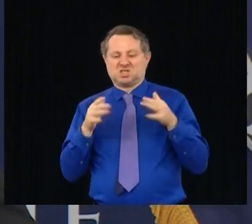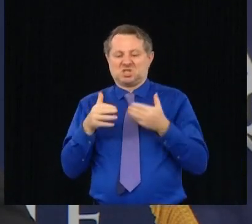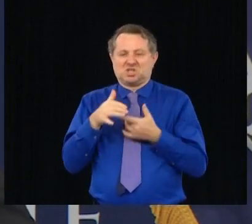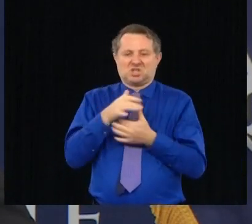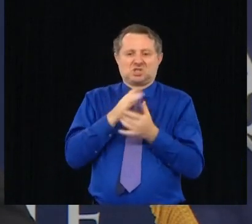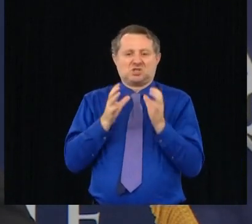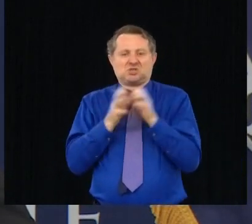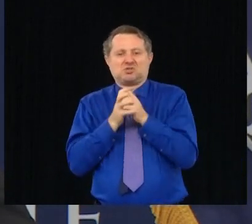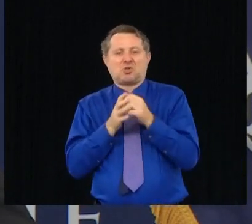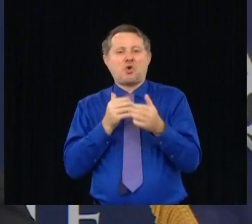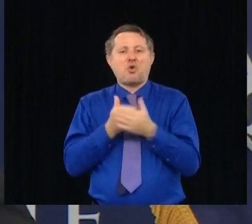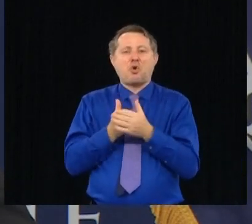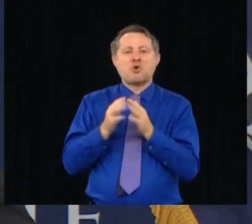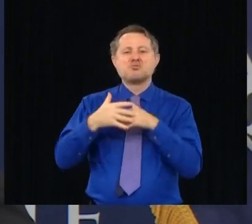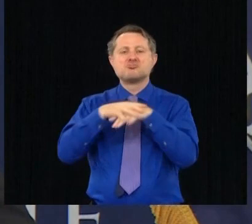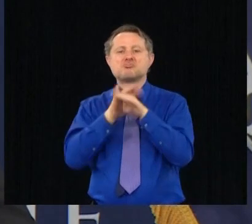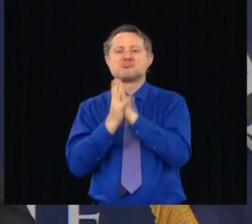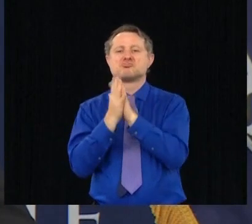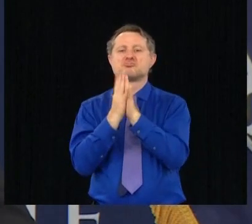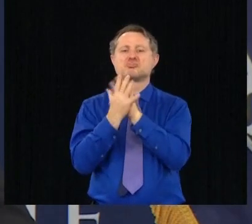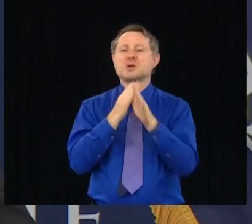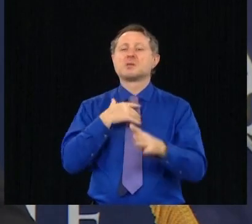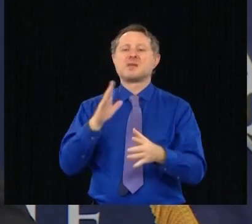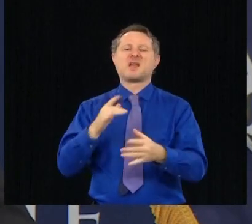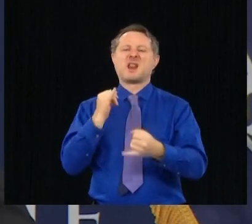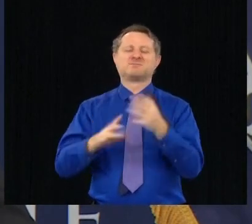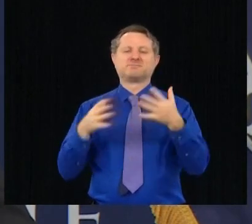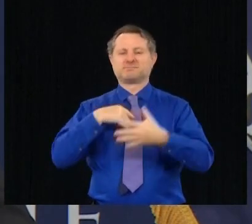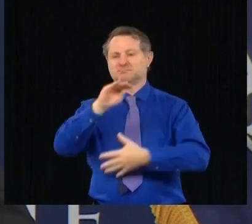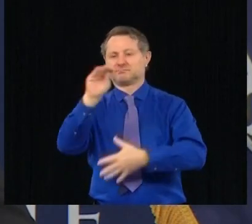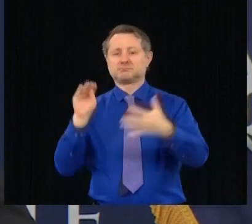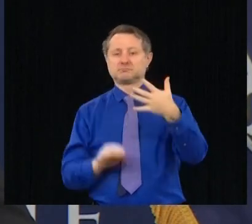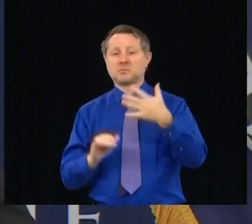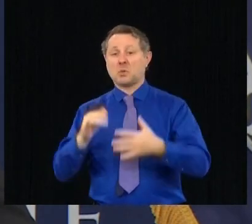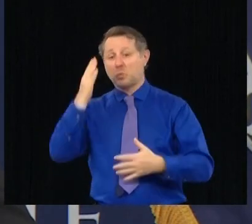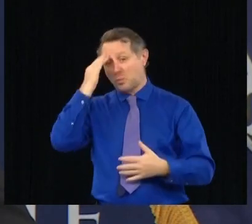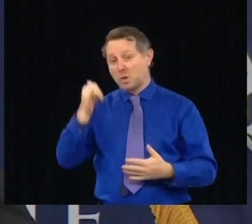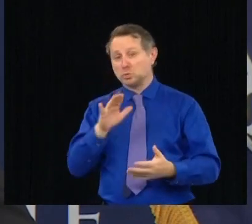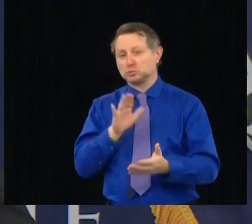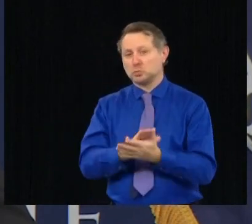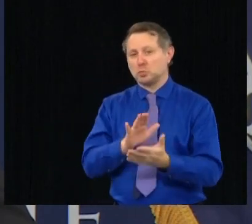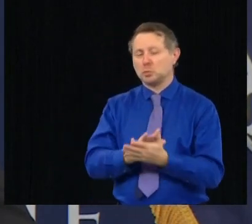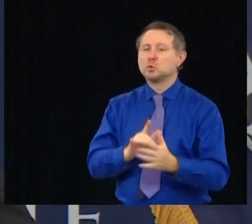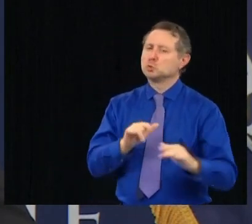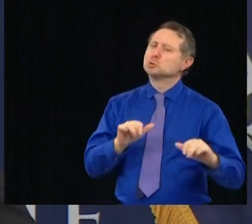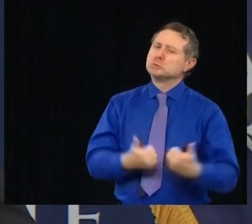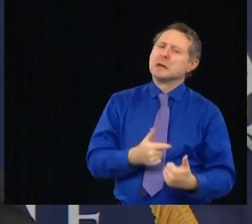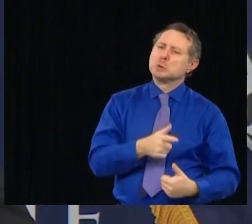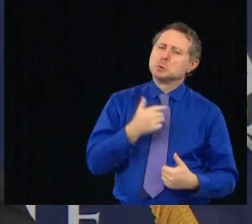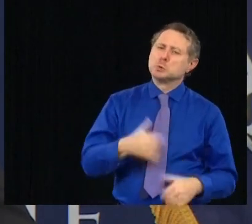THE LAST THING YOU WANT IS 100, 200 PEOPLE IN CLOSE PROXIMITY.